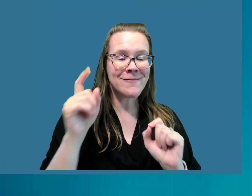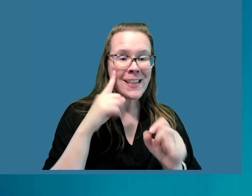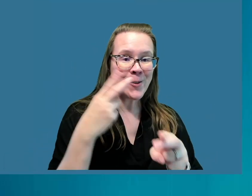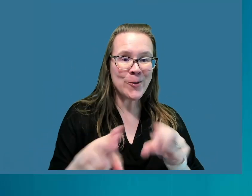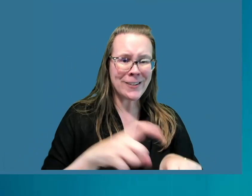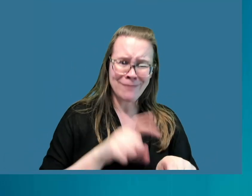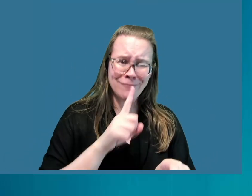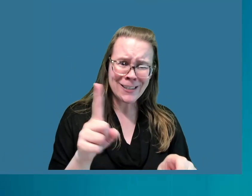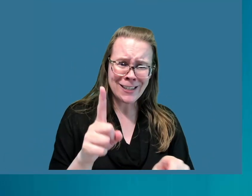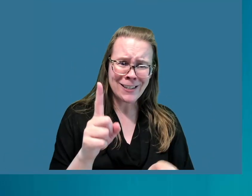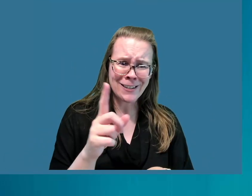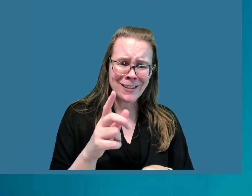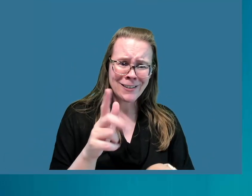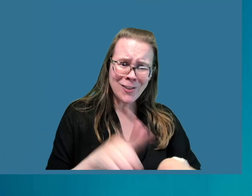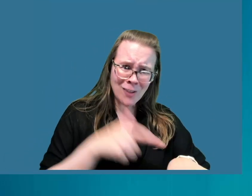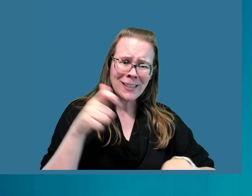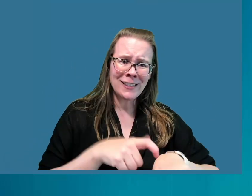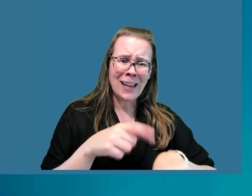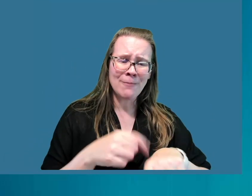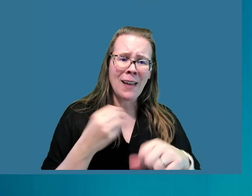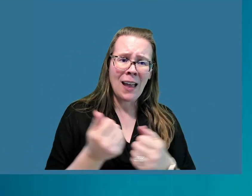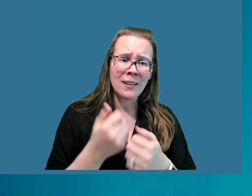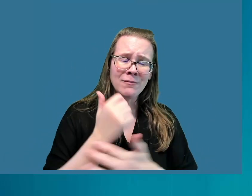this is going to be the easy part! Like I made it through cutting out--like the cookie cutters